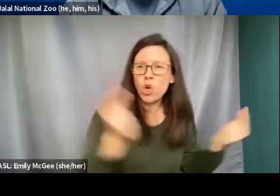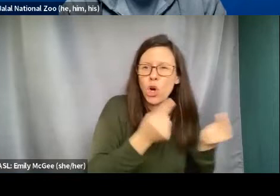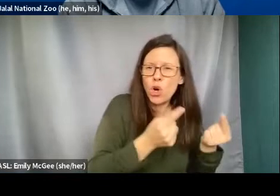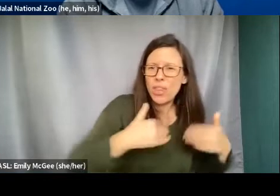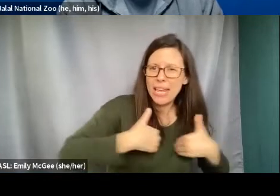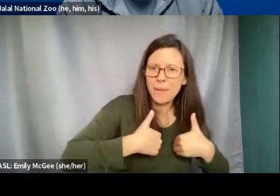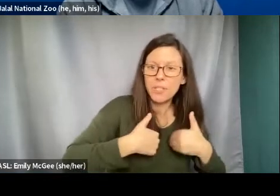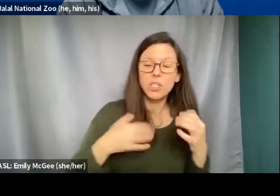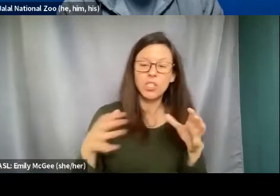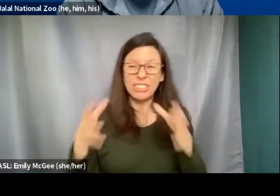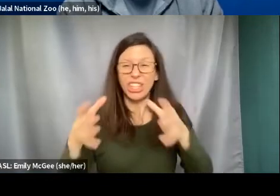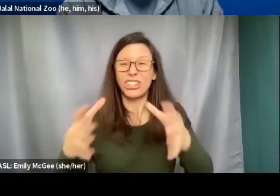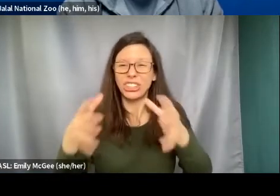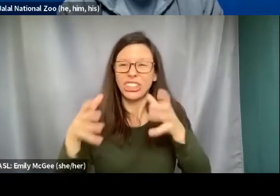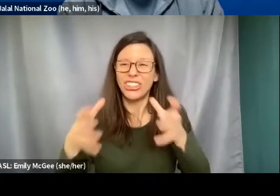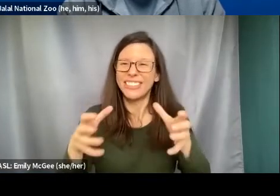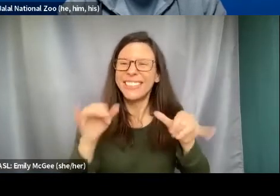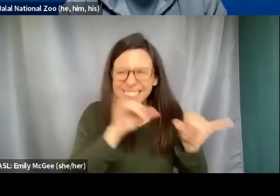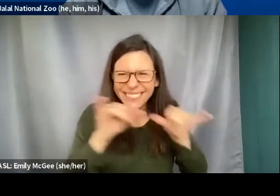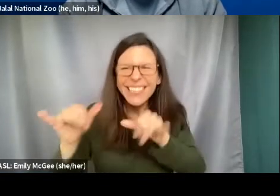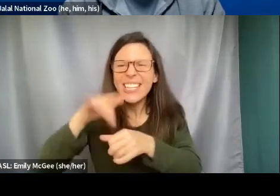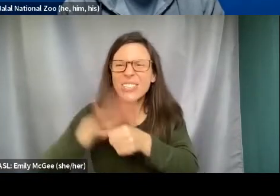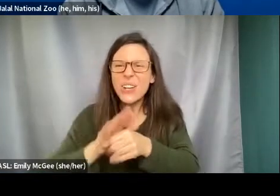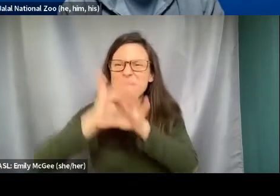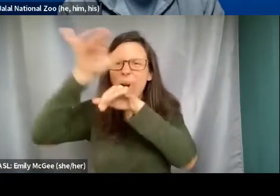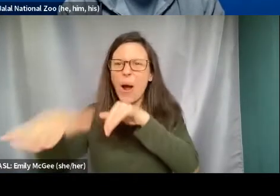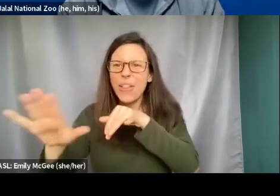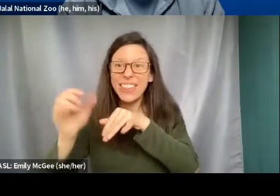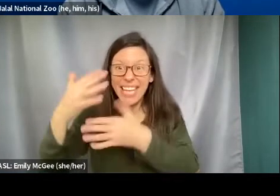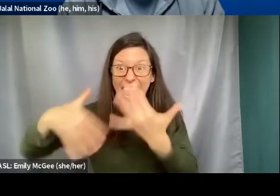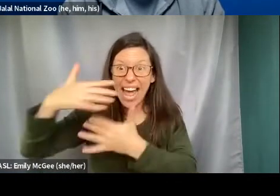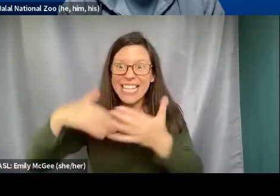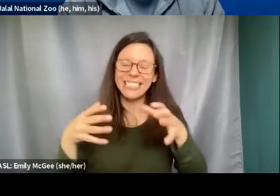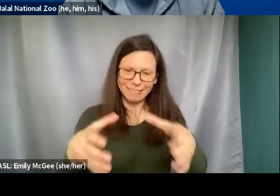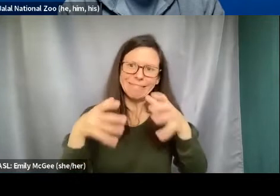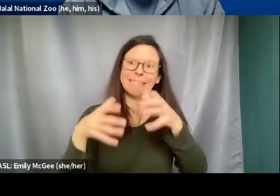Shellie: That's really really cool and some people are commenting in the chat, too - it is a very highly reactive gas